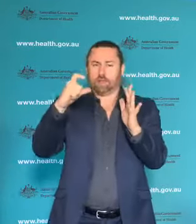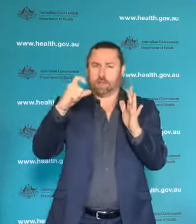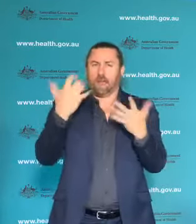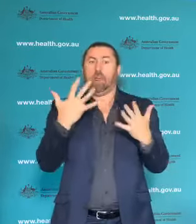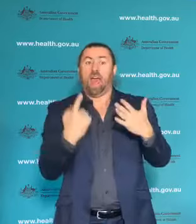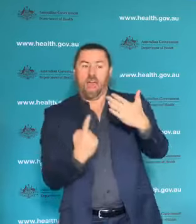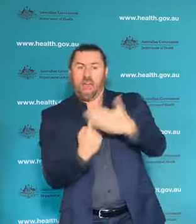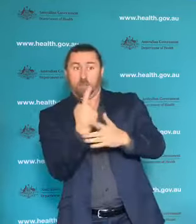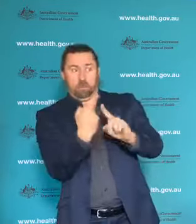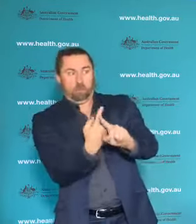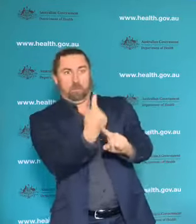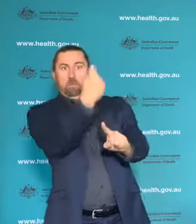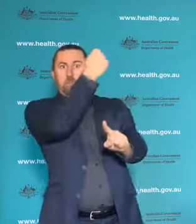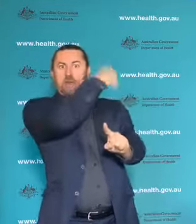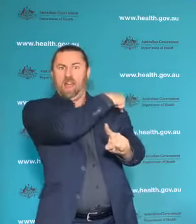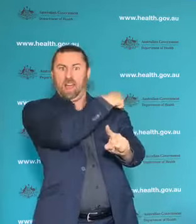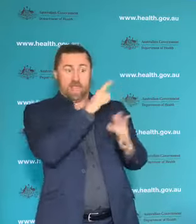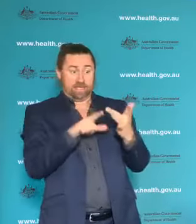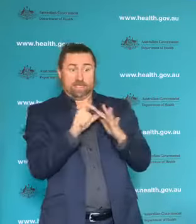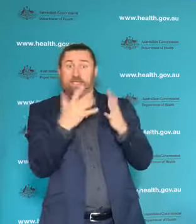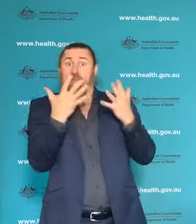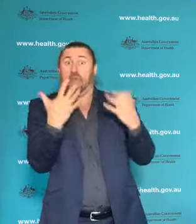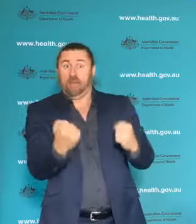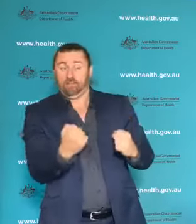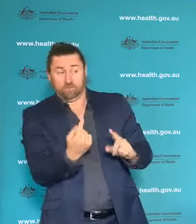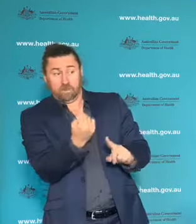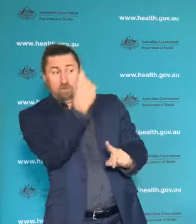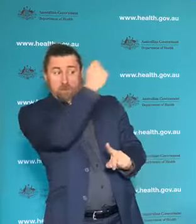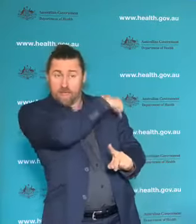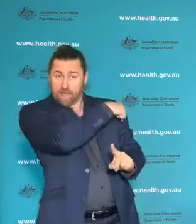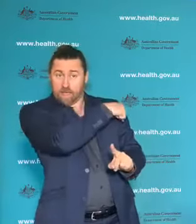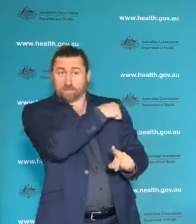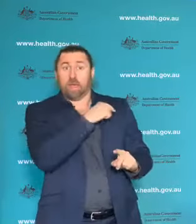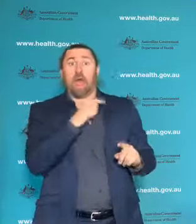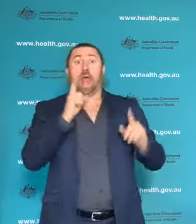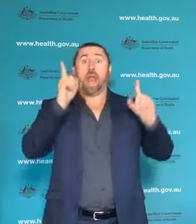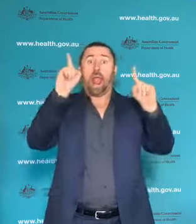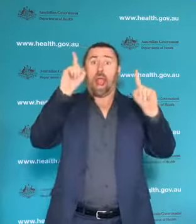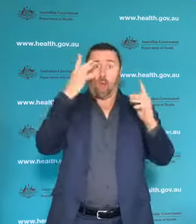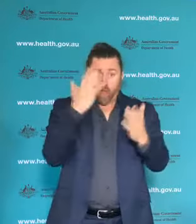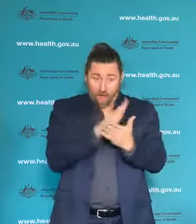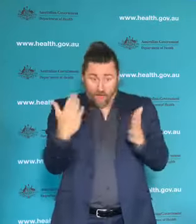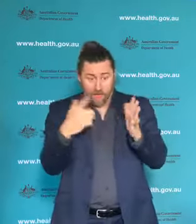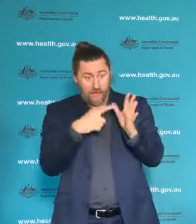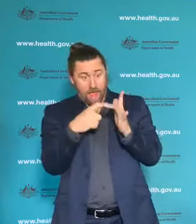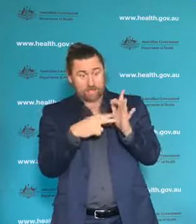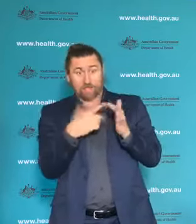have probably had COVID-19 in the past, they're not infectious at the moment.